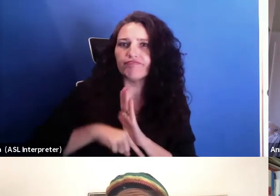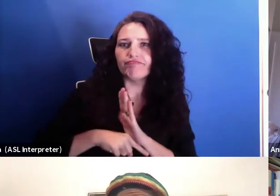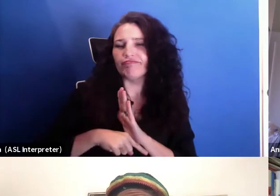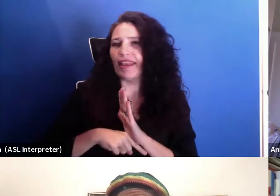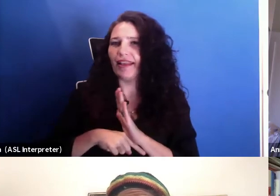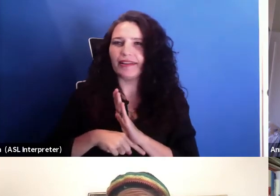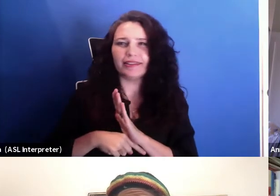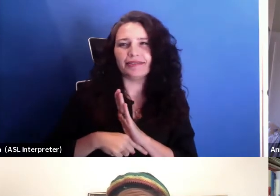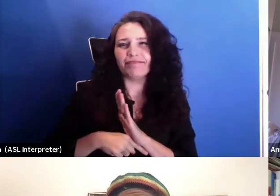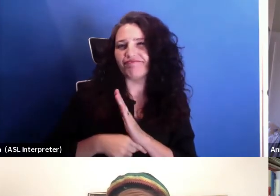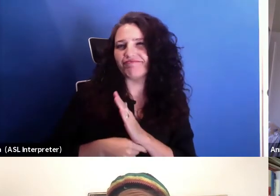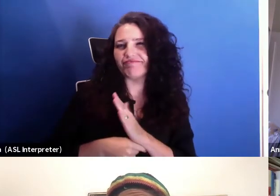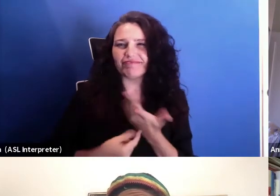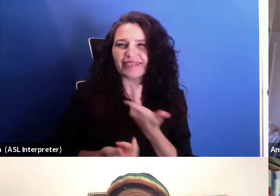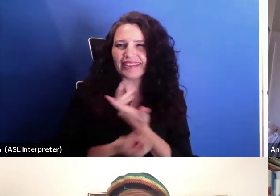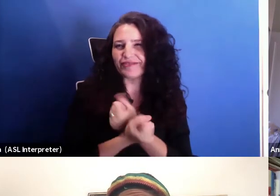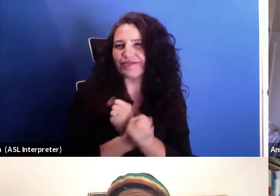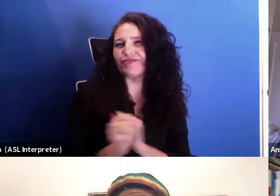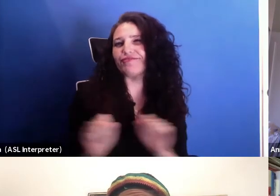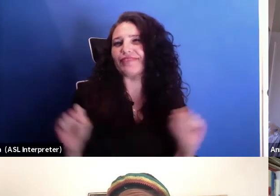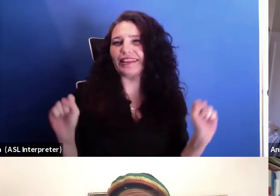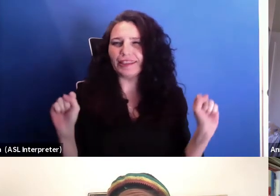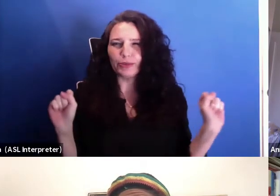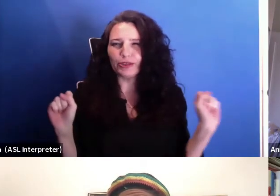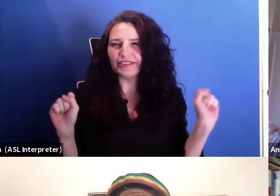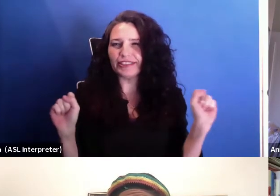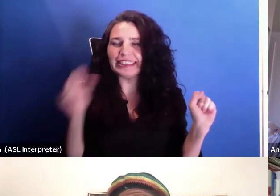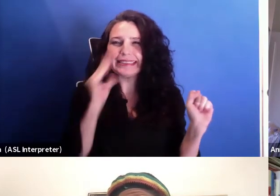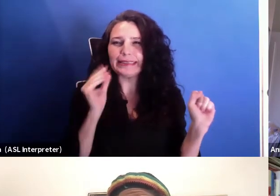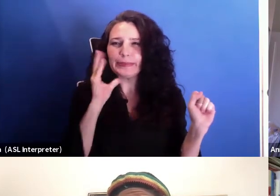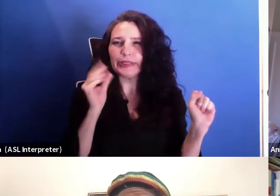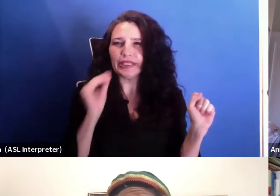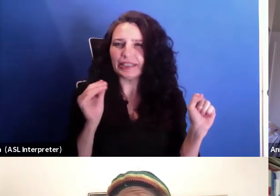that is connected to the people who made an exitus out to Berkeley